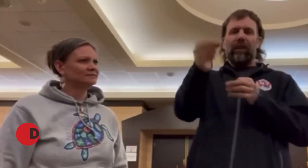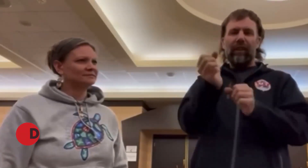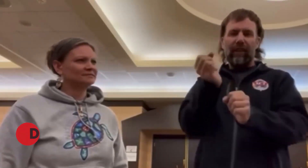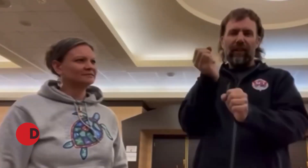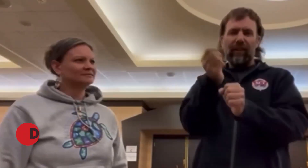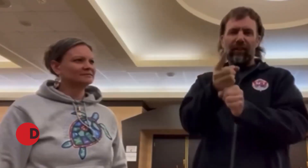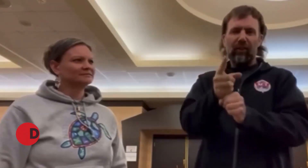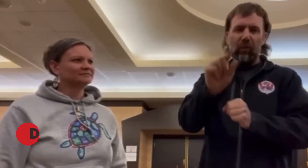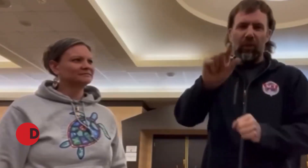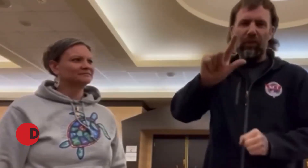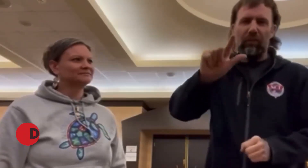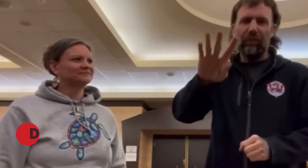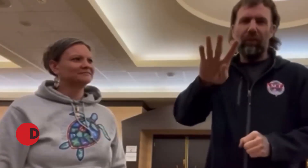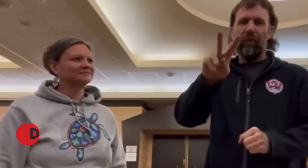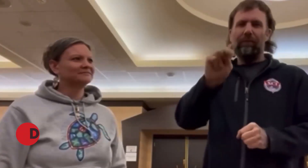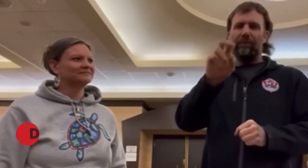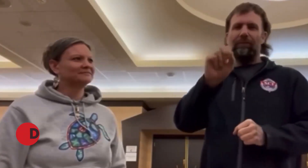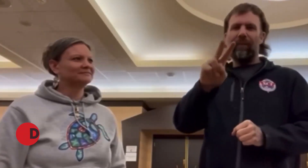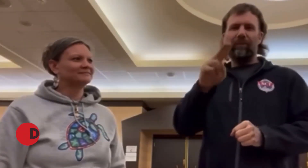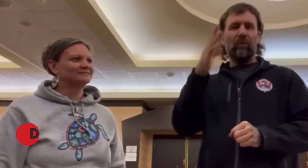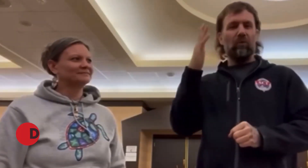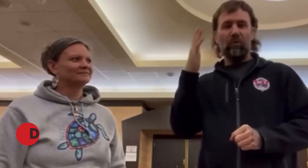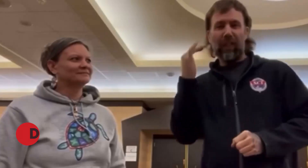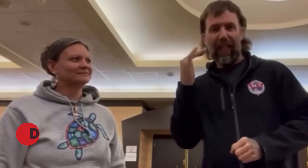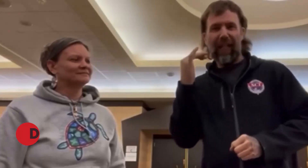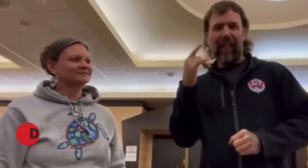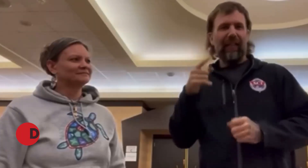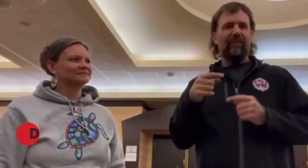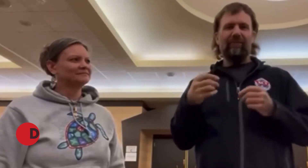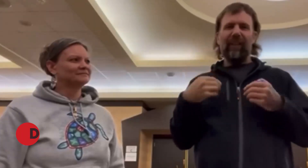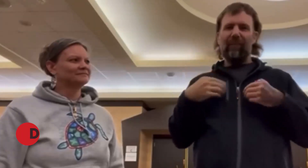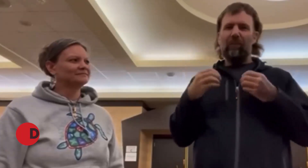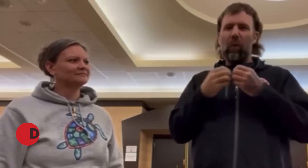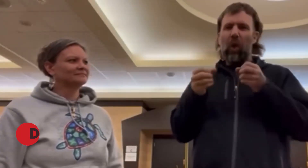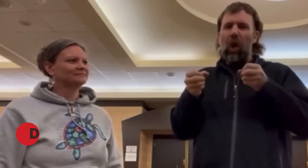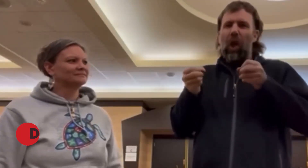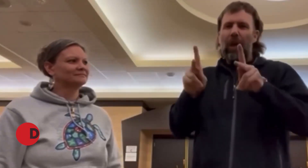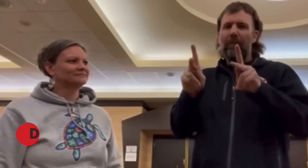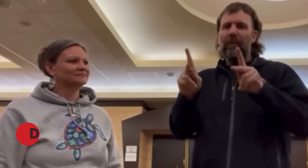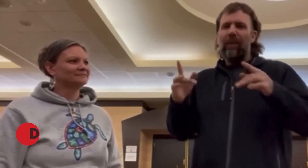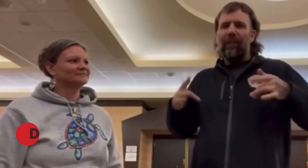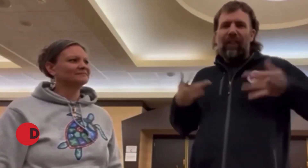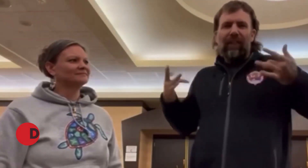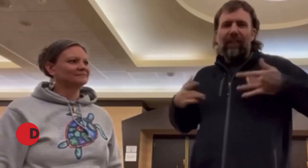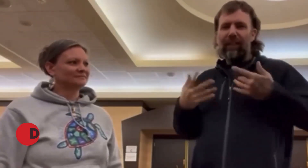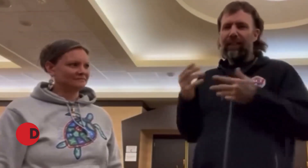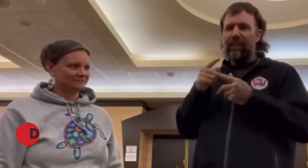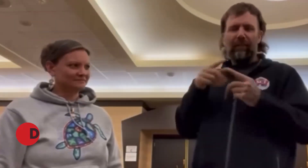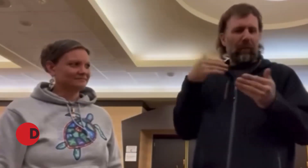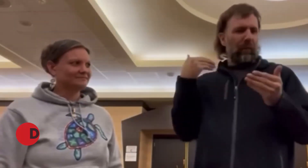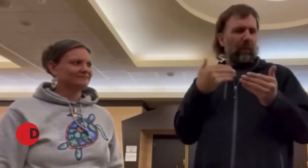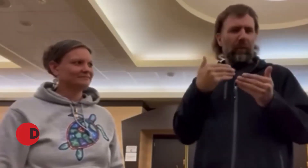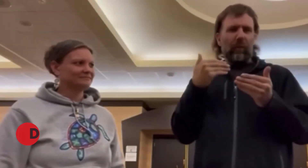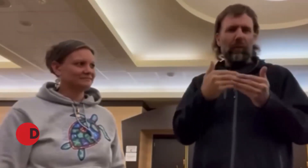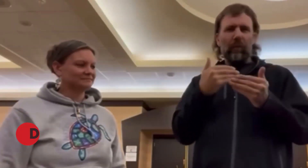next year in November 2024. This would give us more opportunities and with timing approaching,